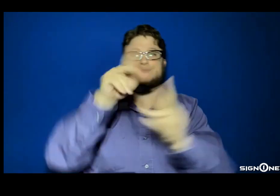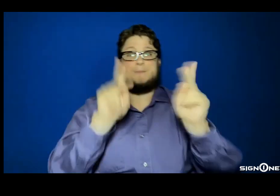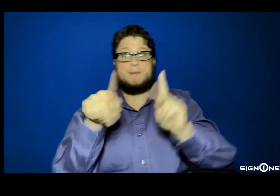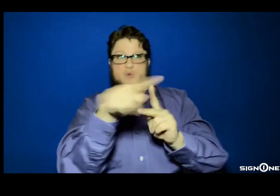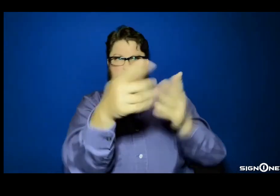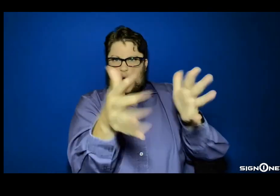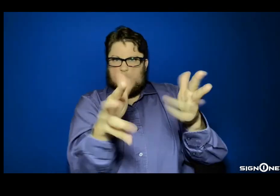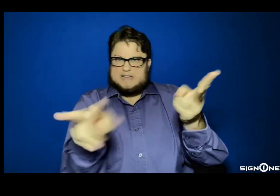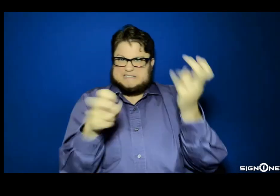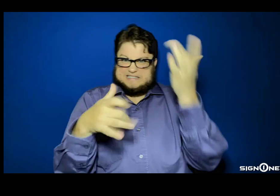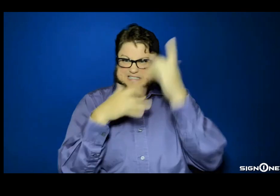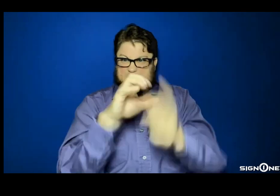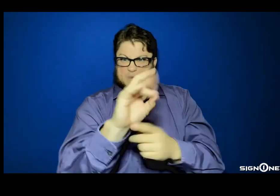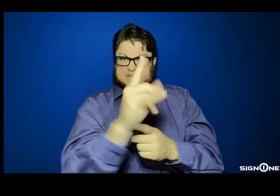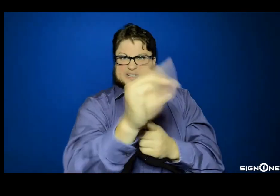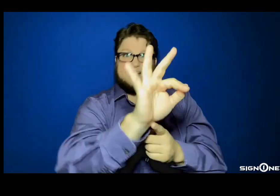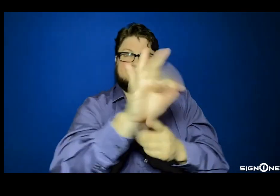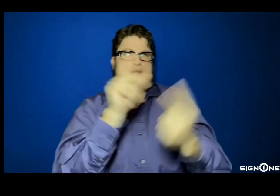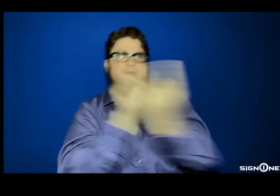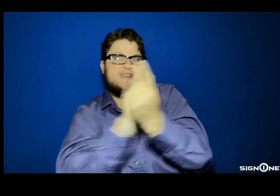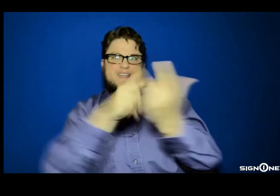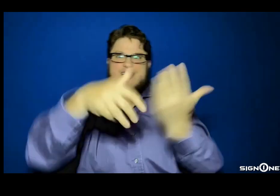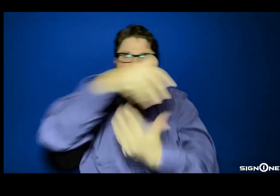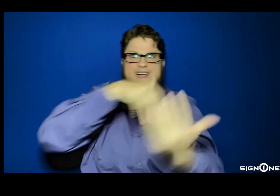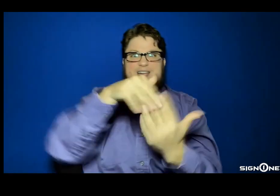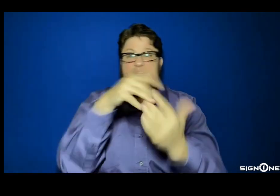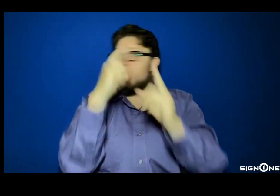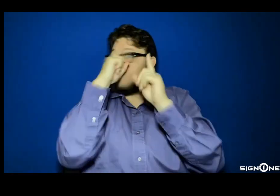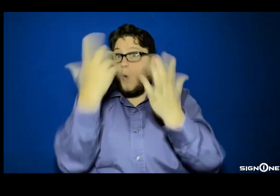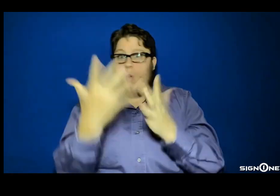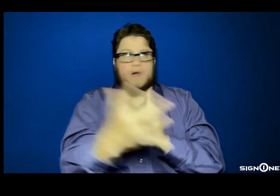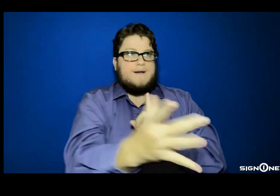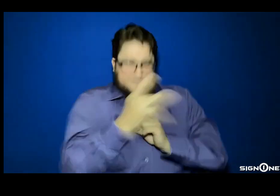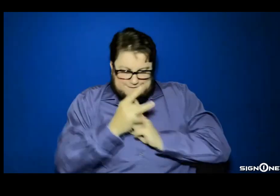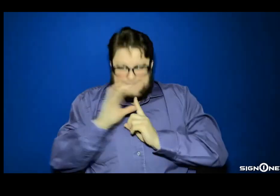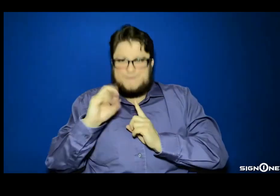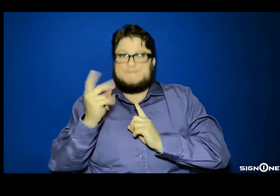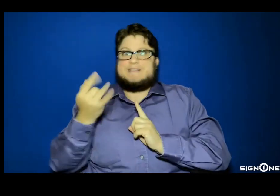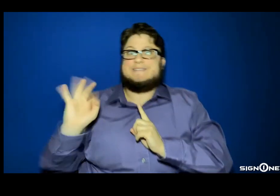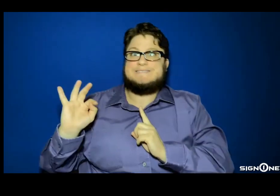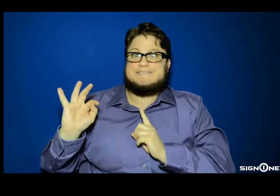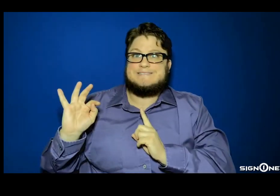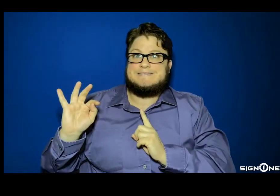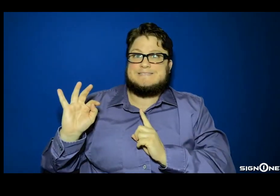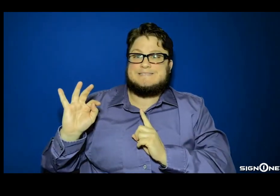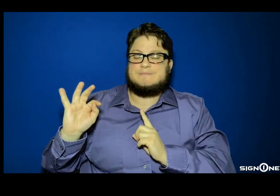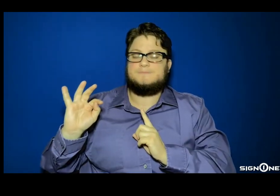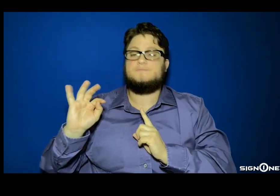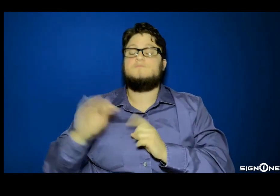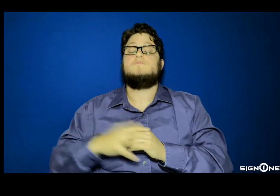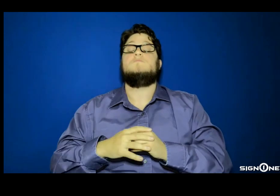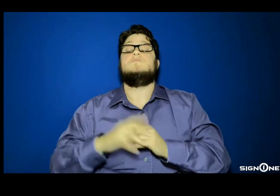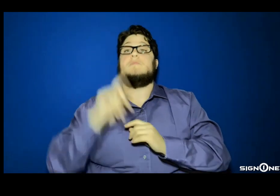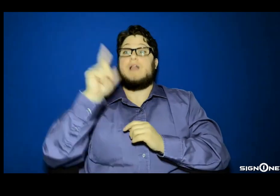people who have coronavirus.